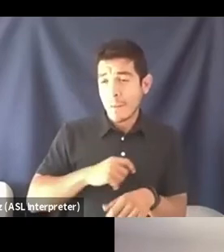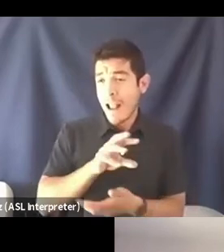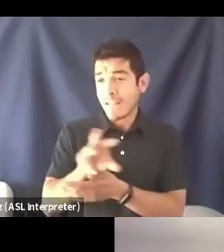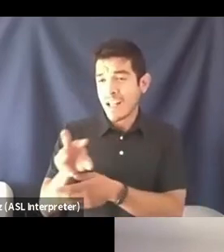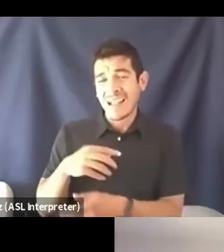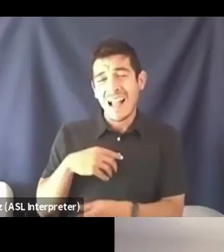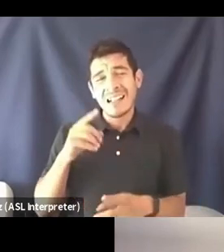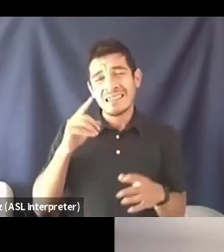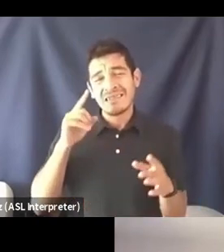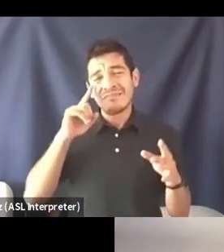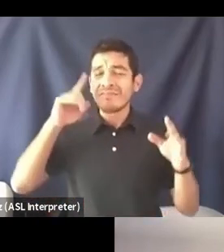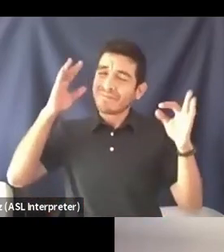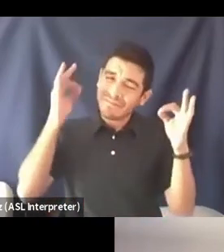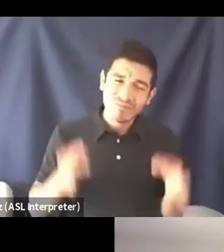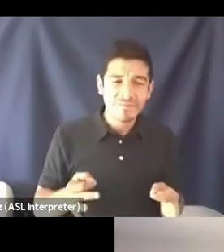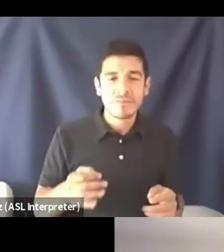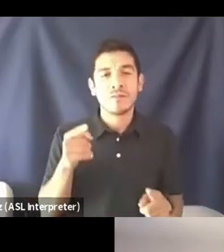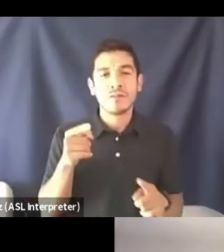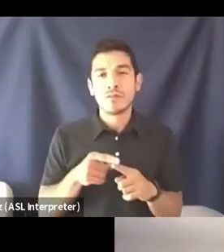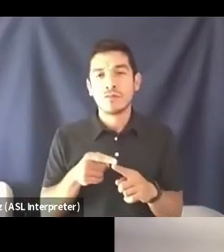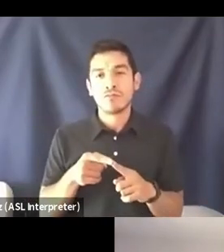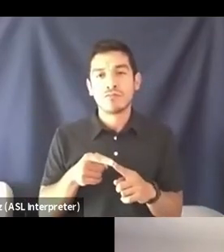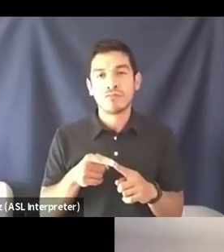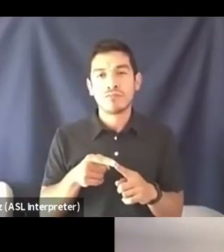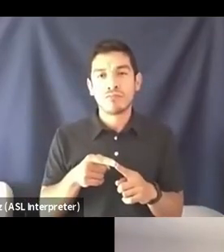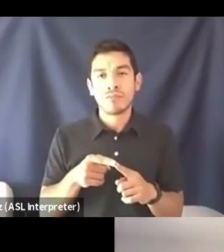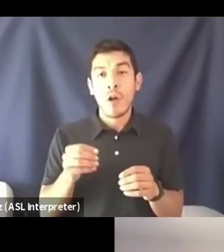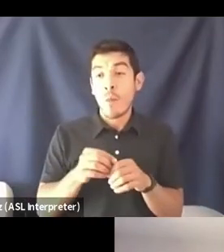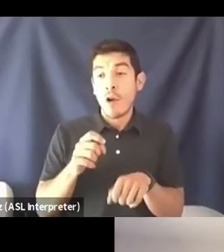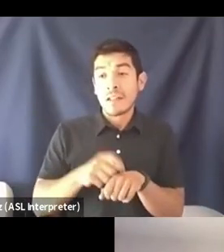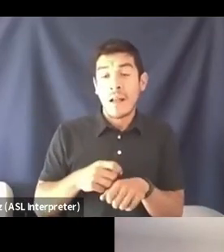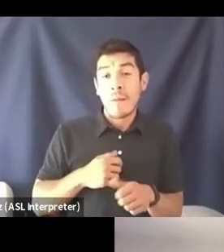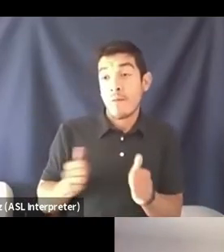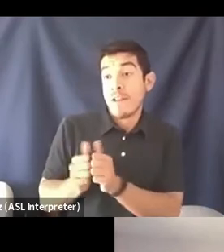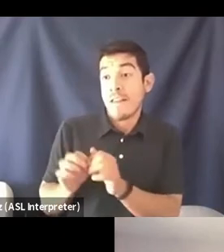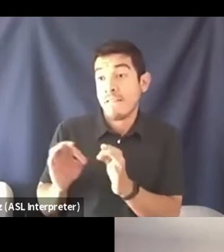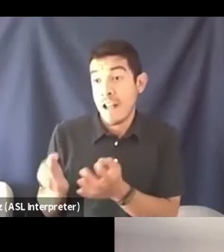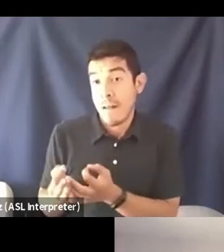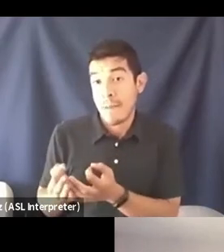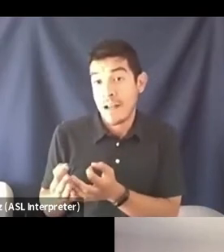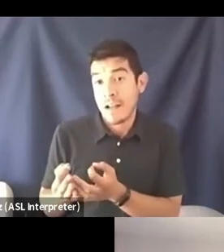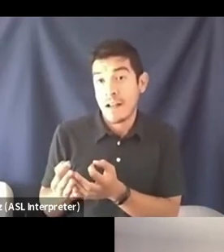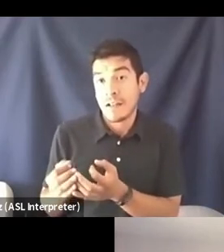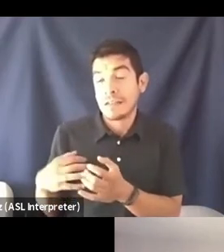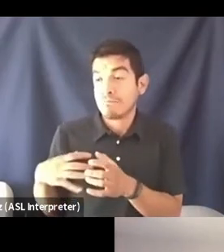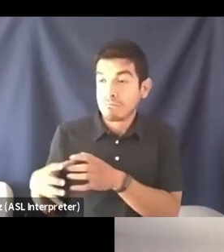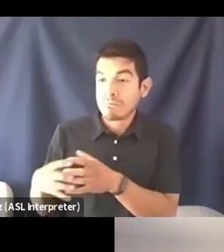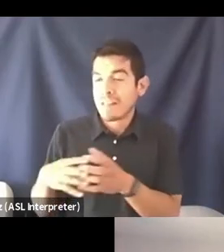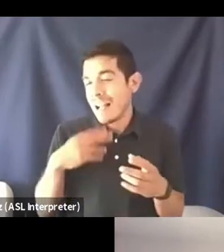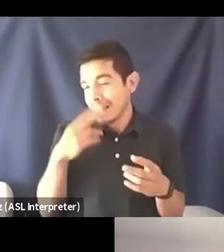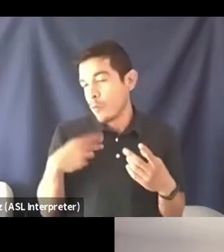as basically the more time I spend with the family I would see what I'm gonna do with the footage.